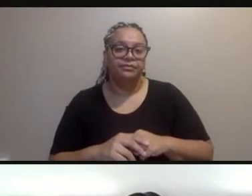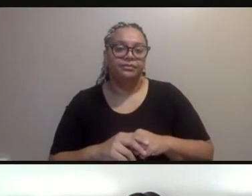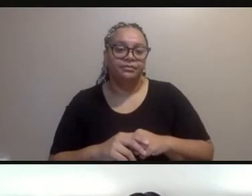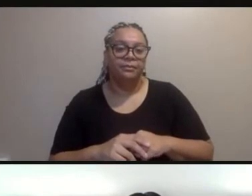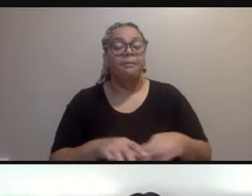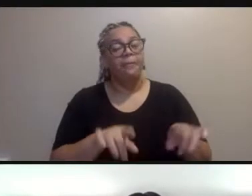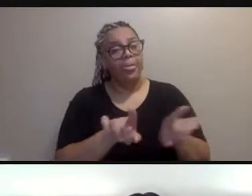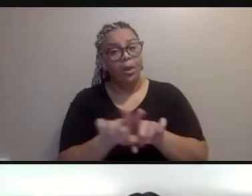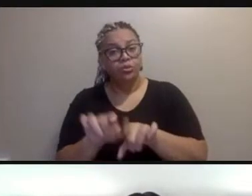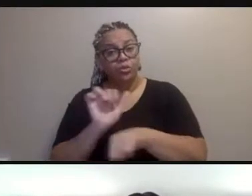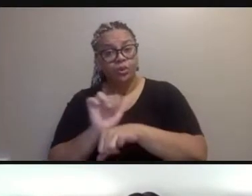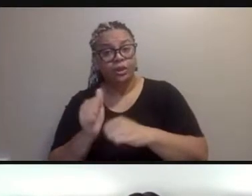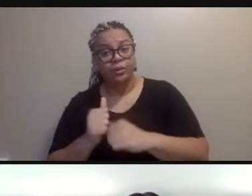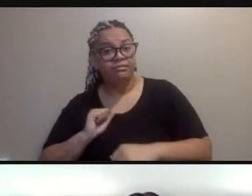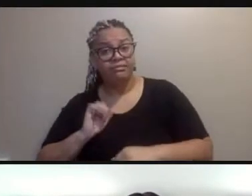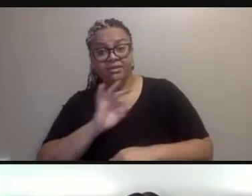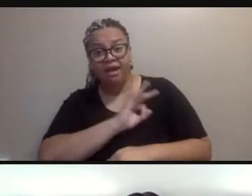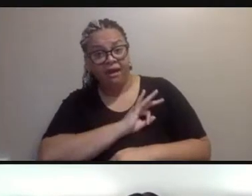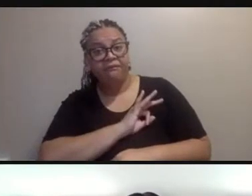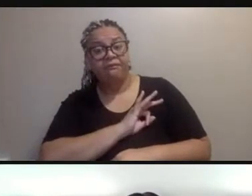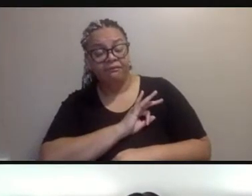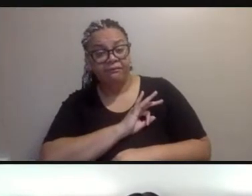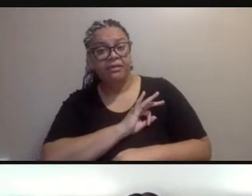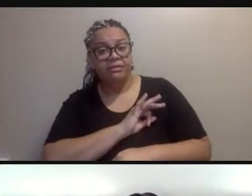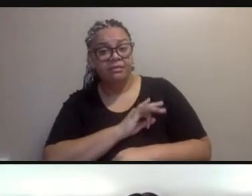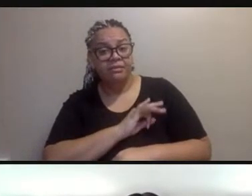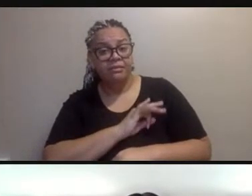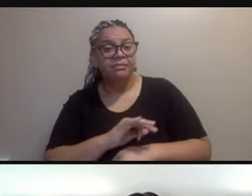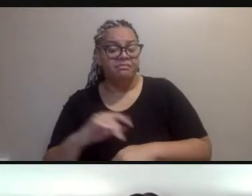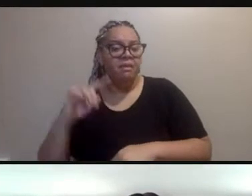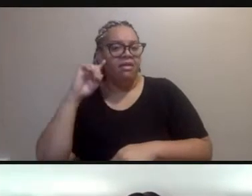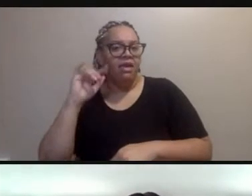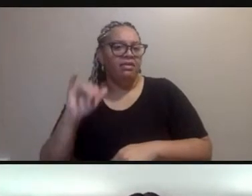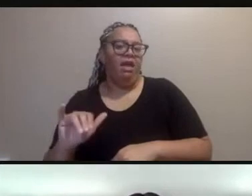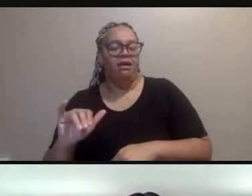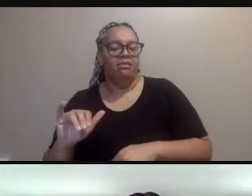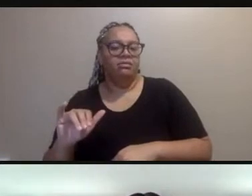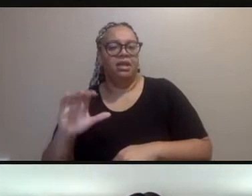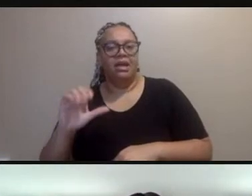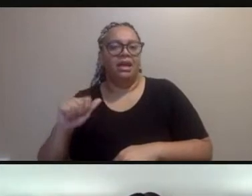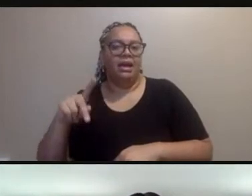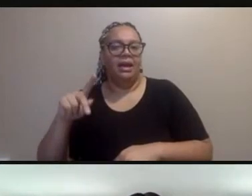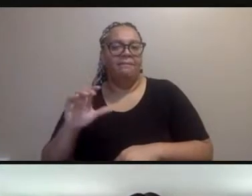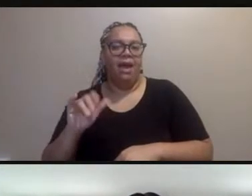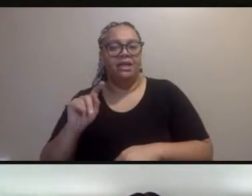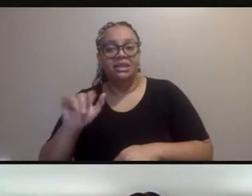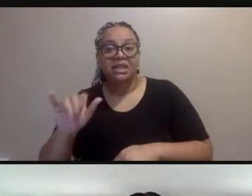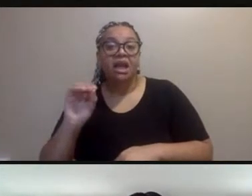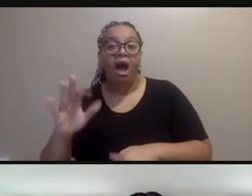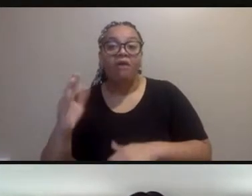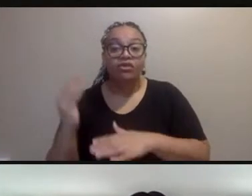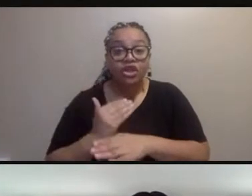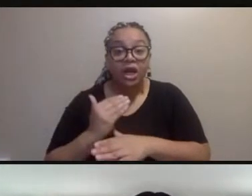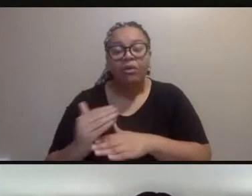BETTER AND A BETTER RESPECT.